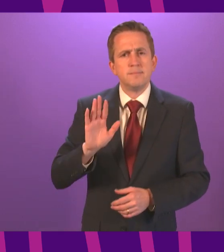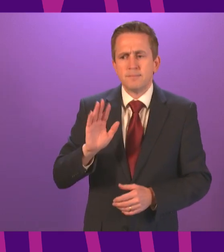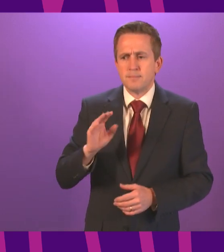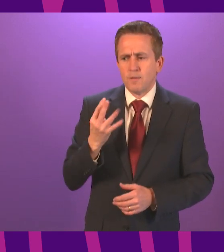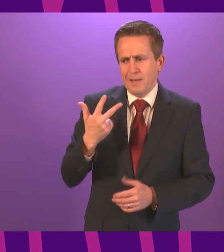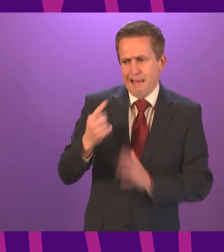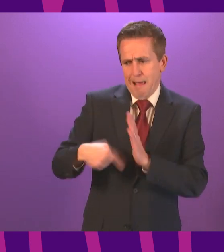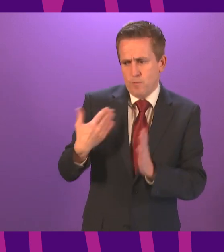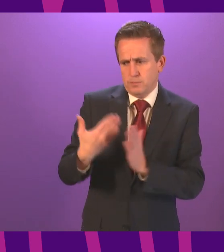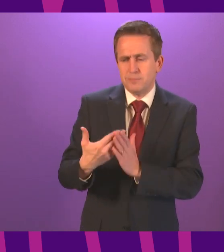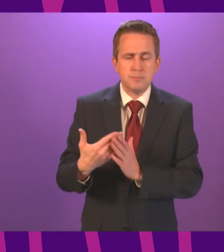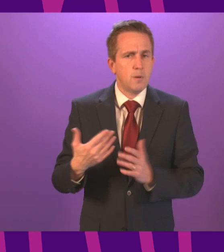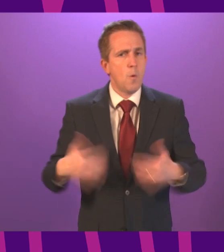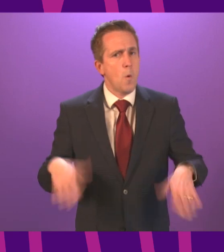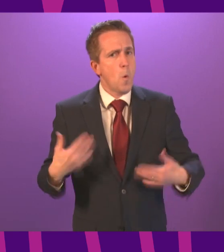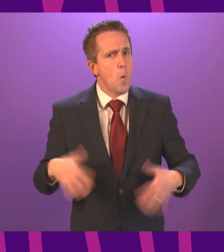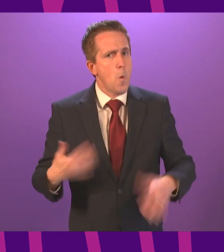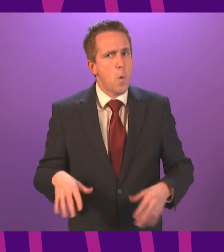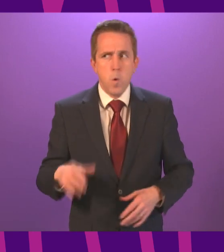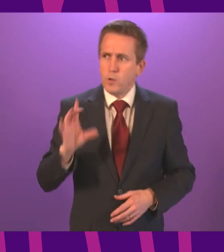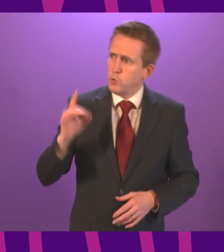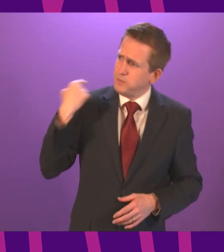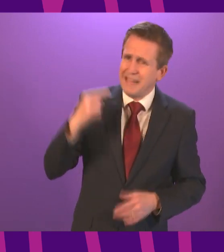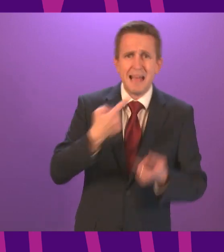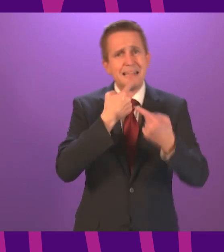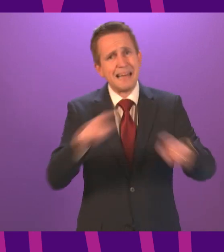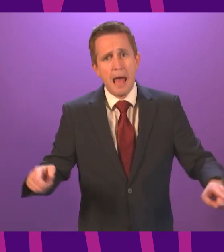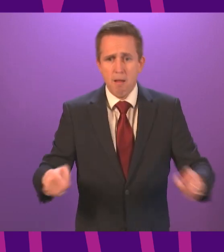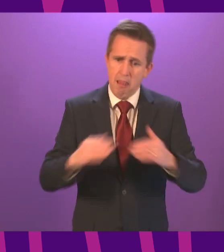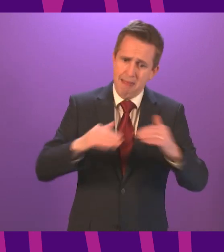confirmation of level 4 status has settled on my Eastwood constituents, who feel a mixture